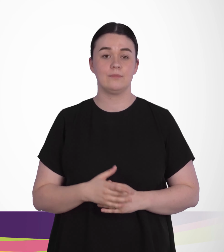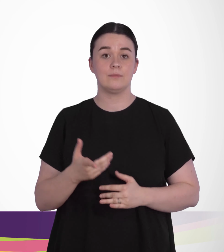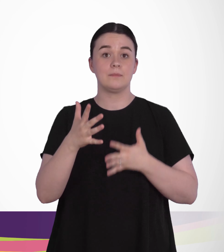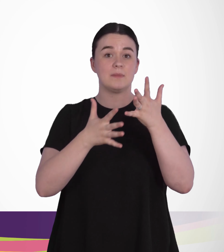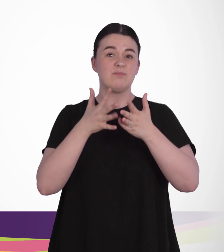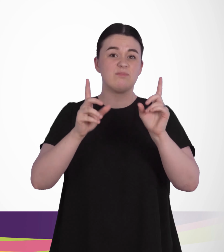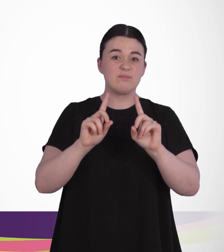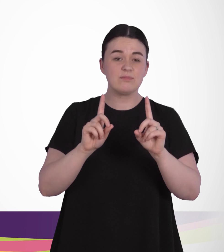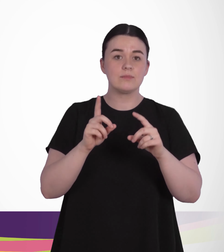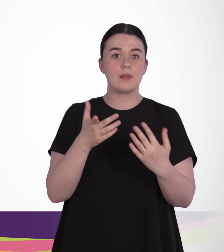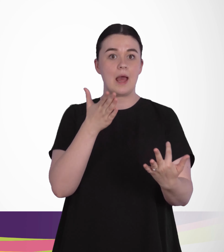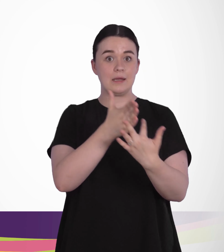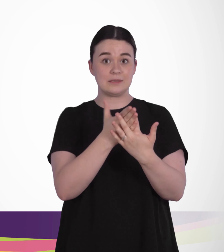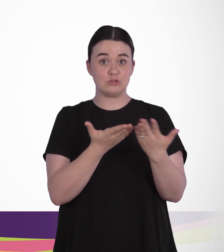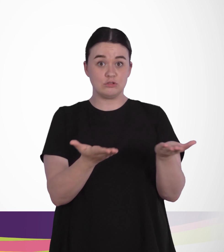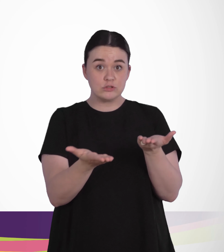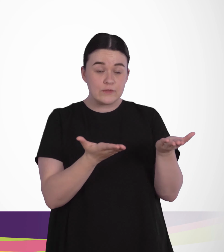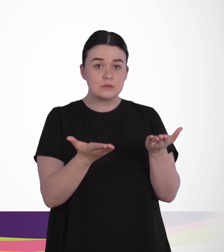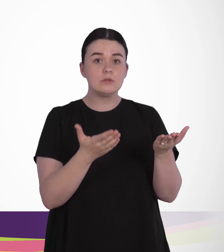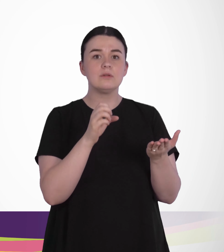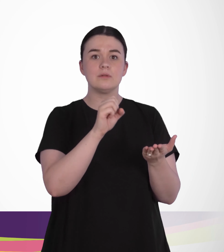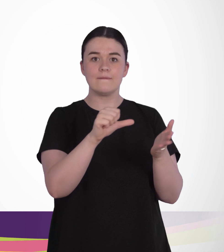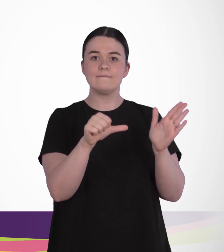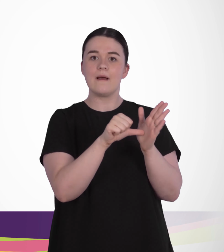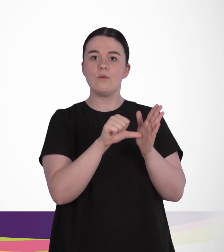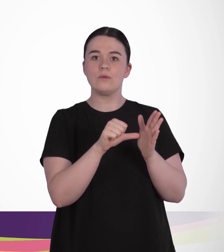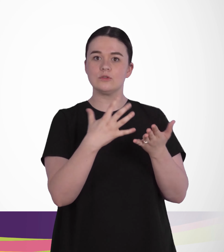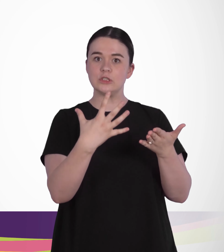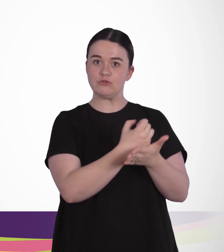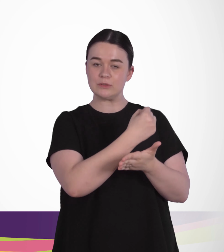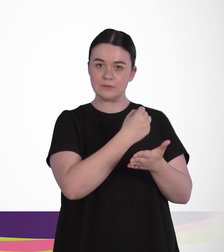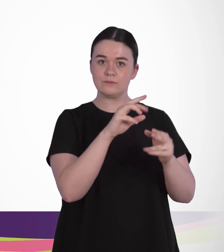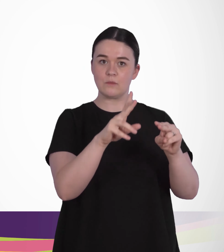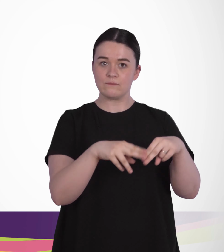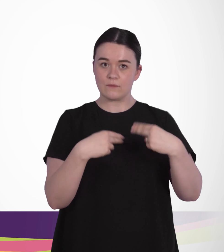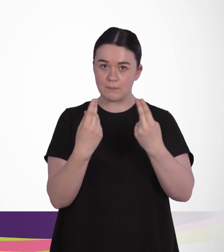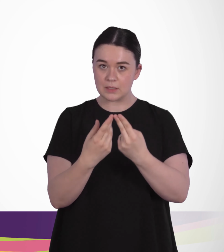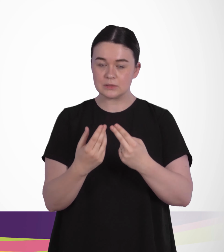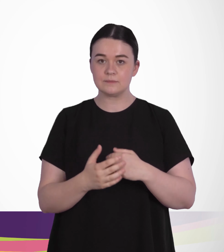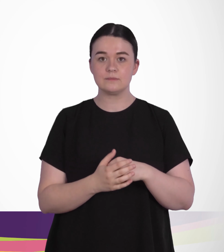o This included things like access to services, financial security for families and